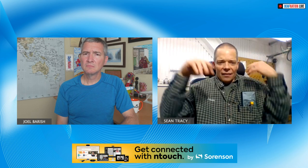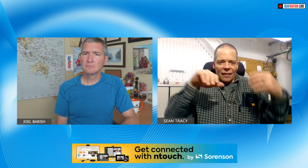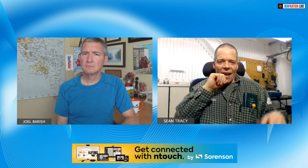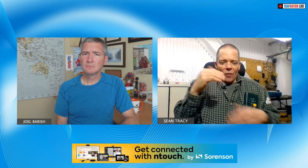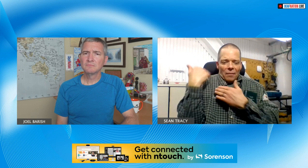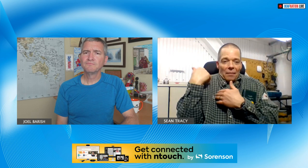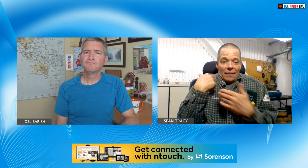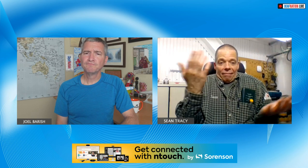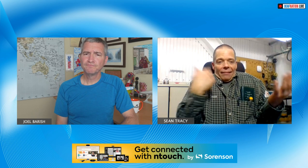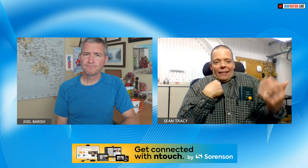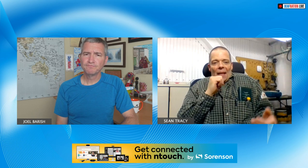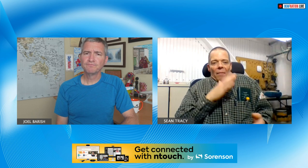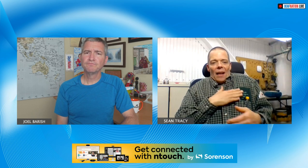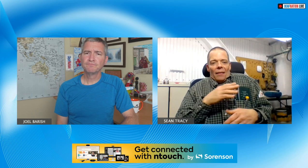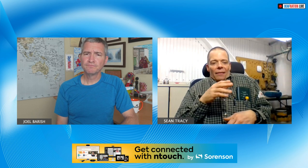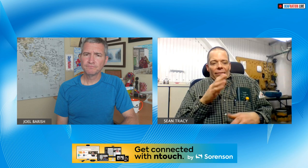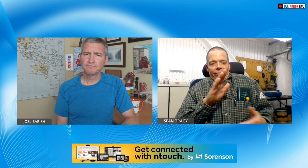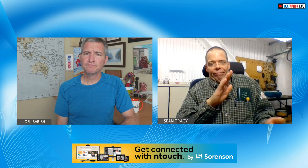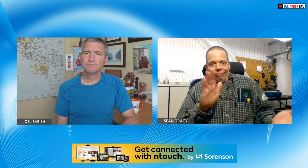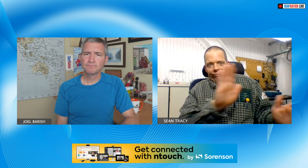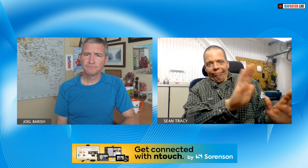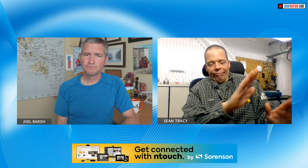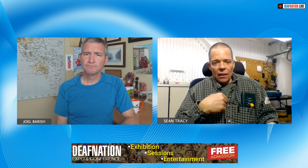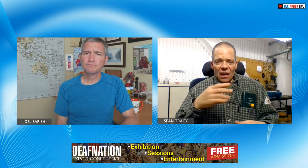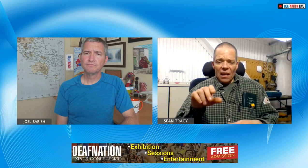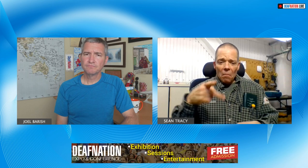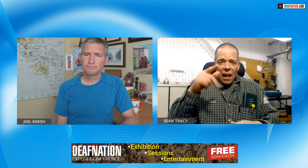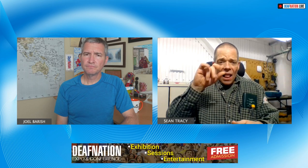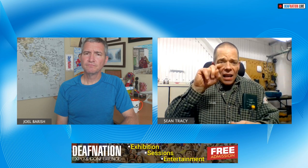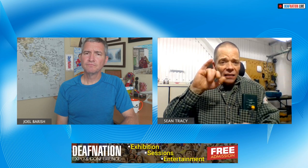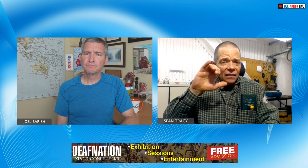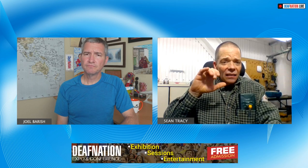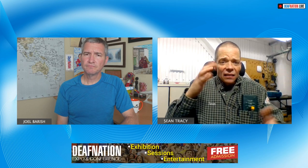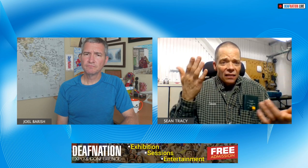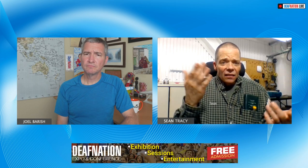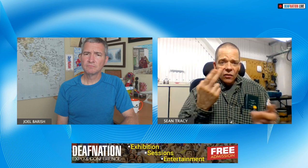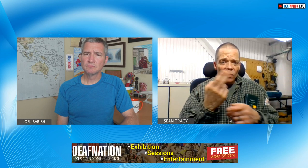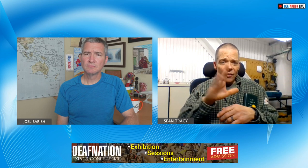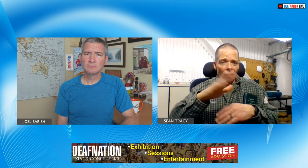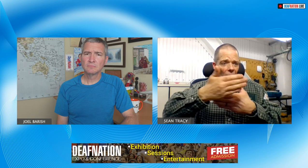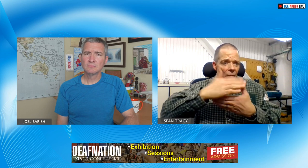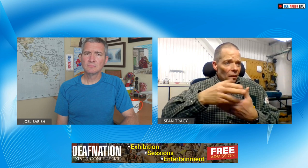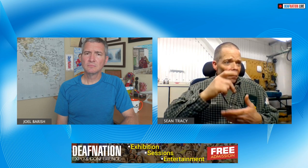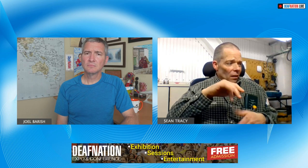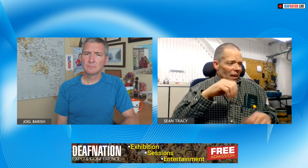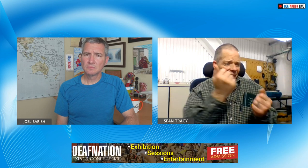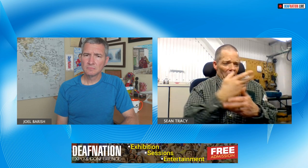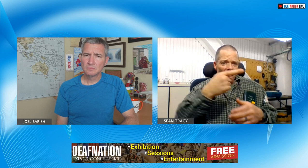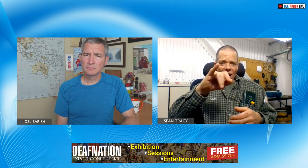when it comes to drilling oil. Oil is used to make plastic and that is used to make so many things, even our laptops.